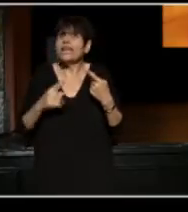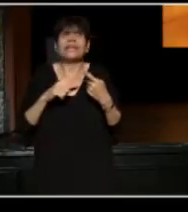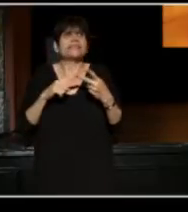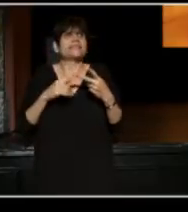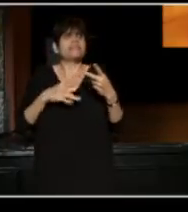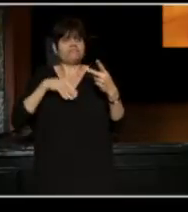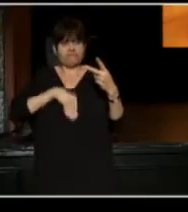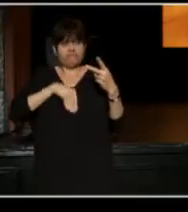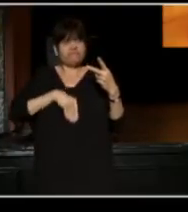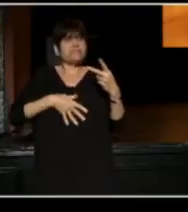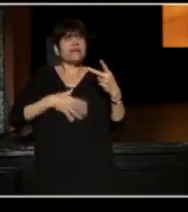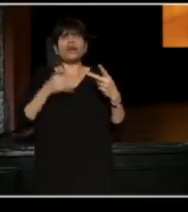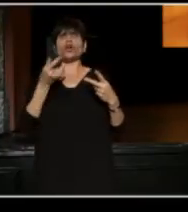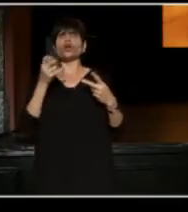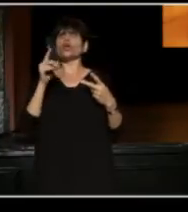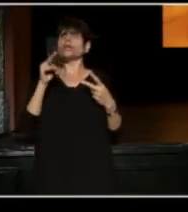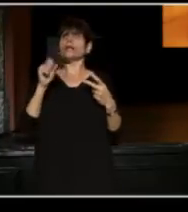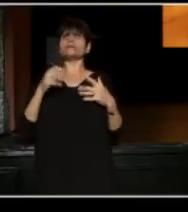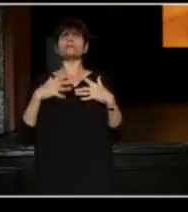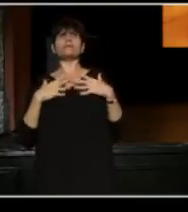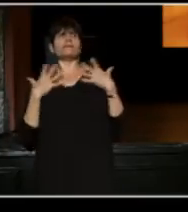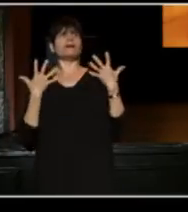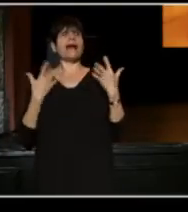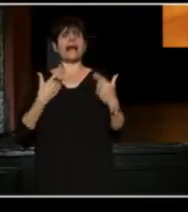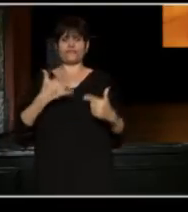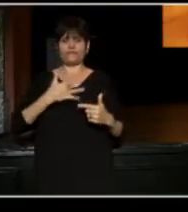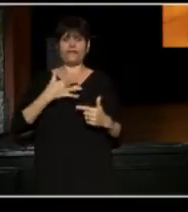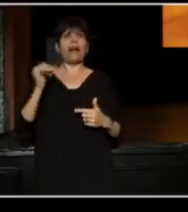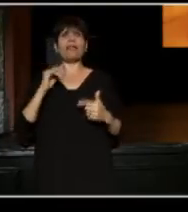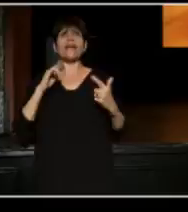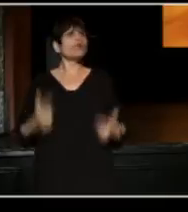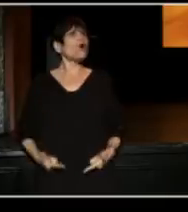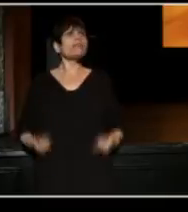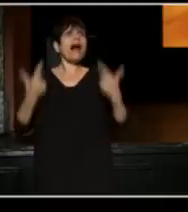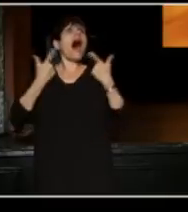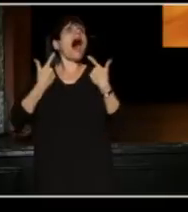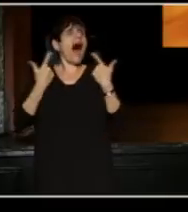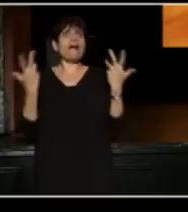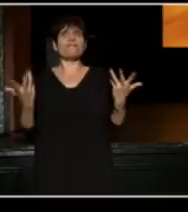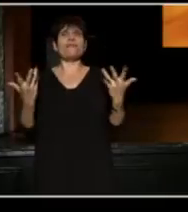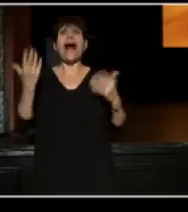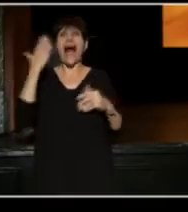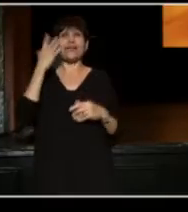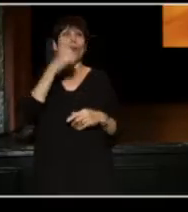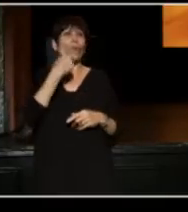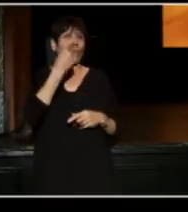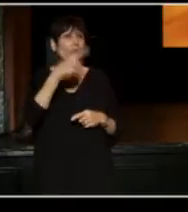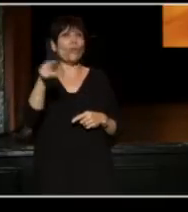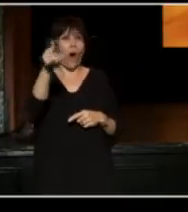and what it meant to feel what it's like when you are alive. I know who you are.